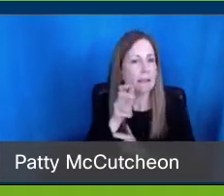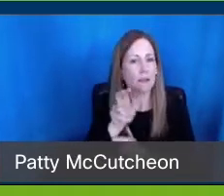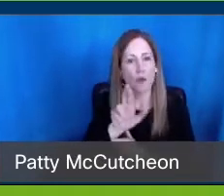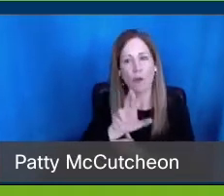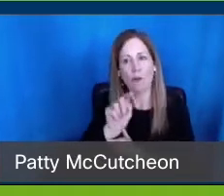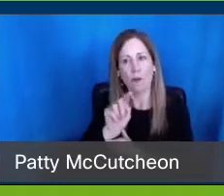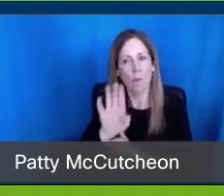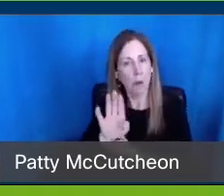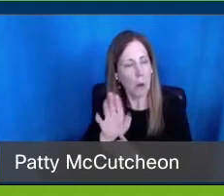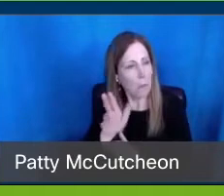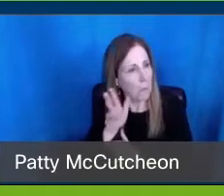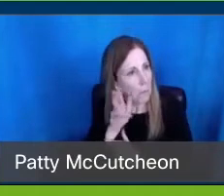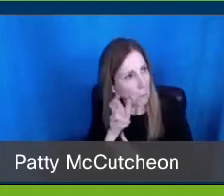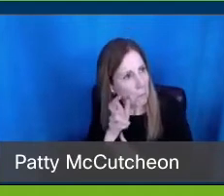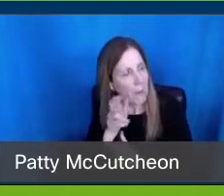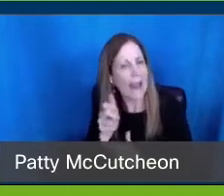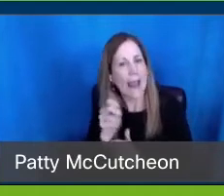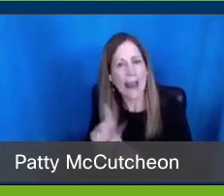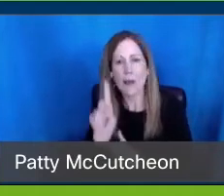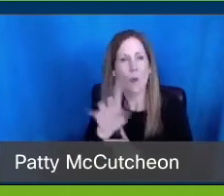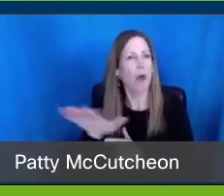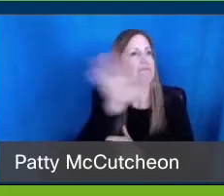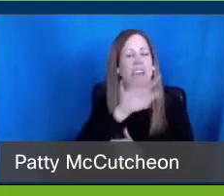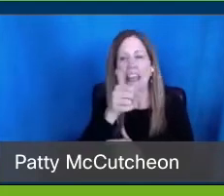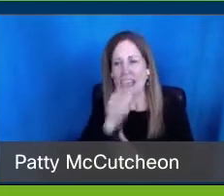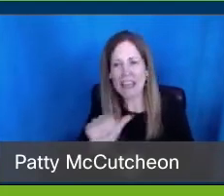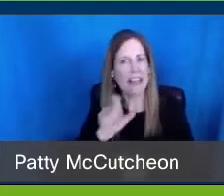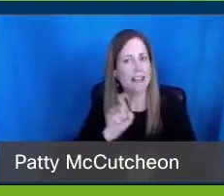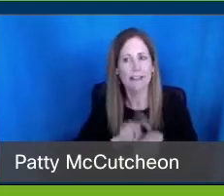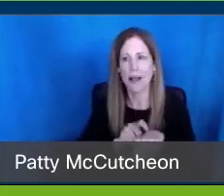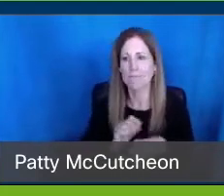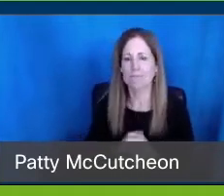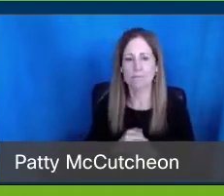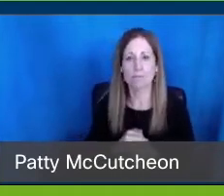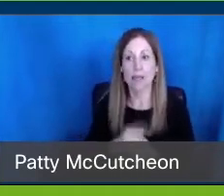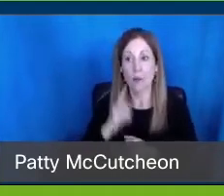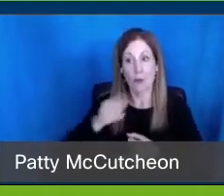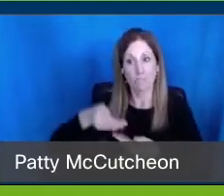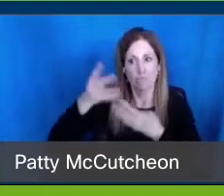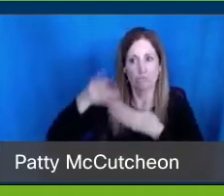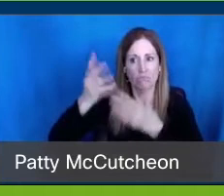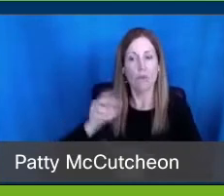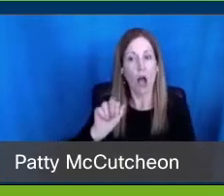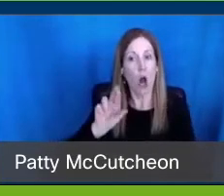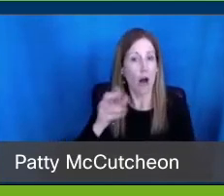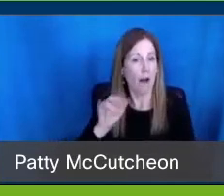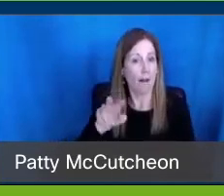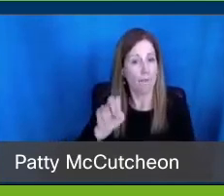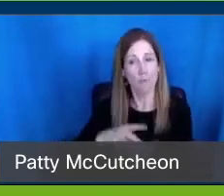Anywhere, anytime, or we have an archive of programs for the past week and be able to listen to that.